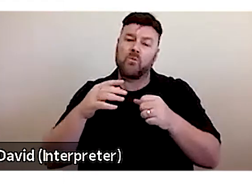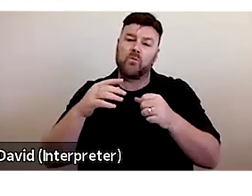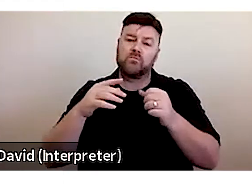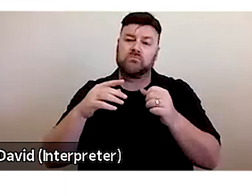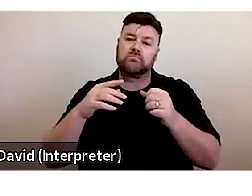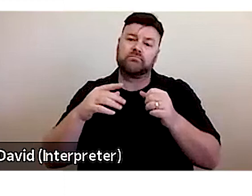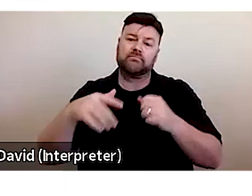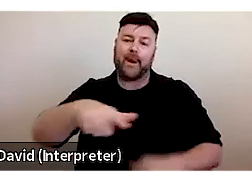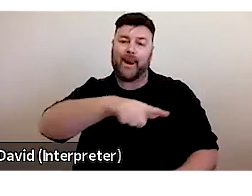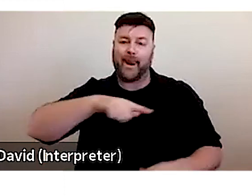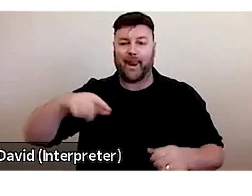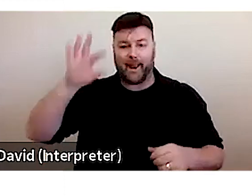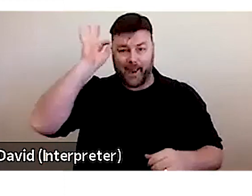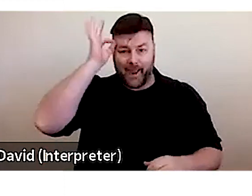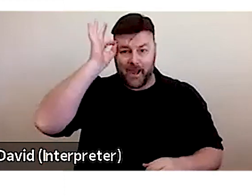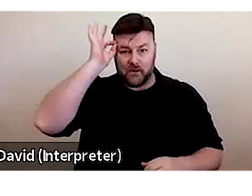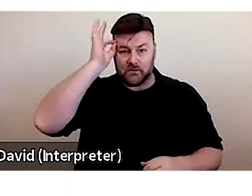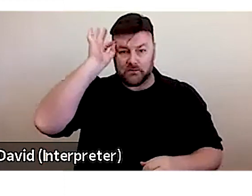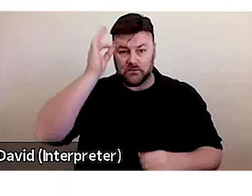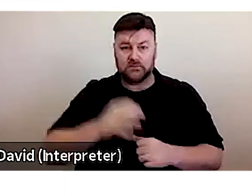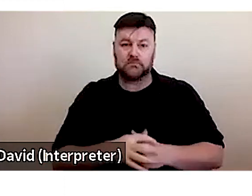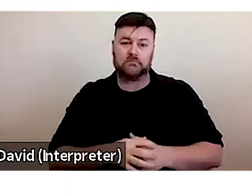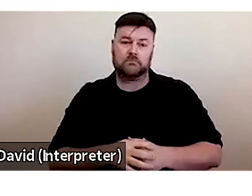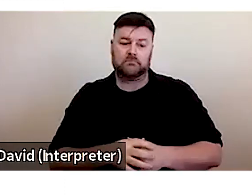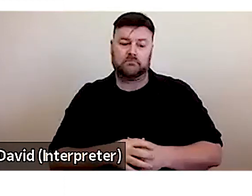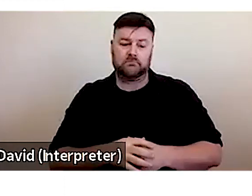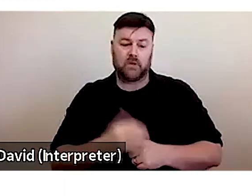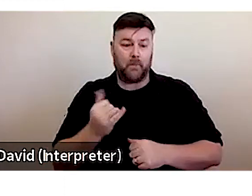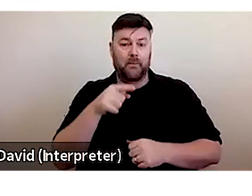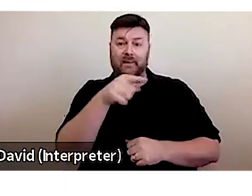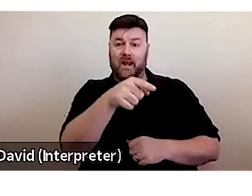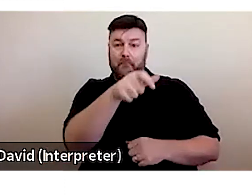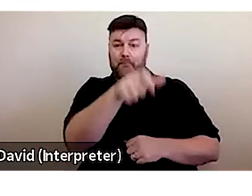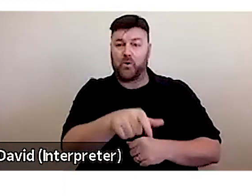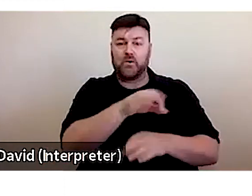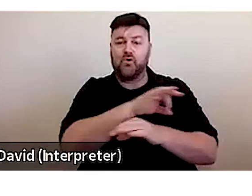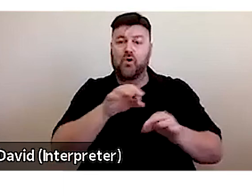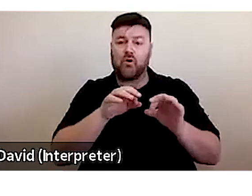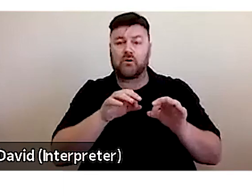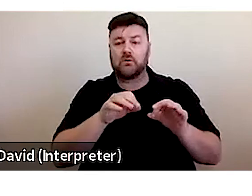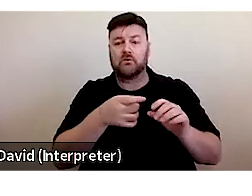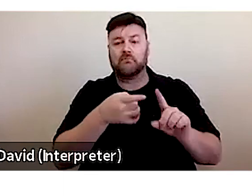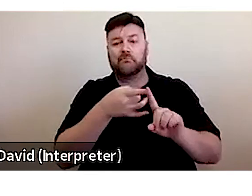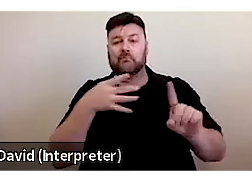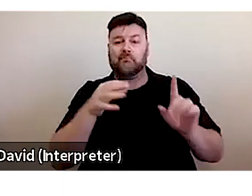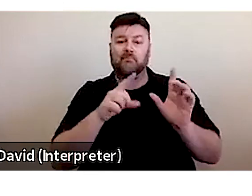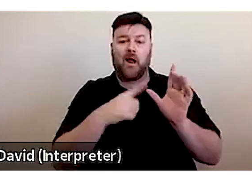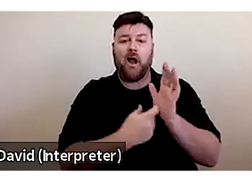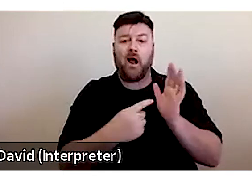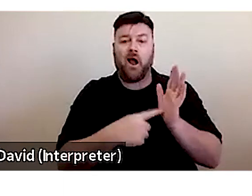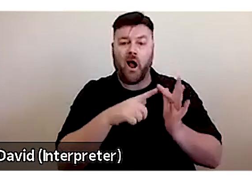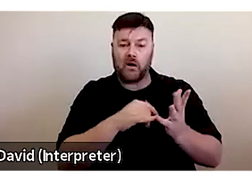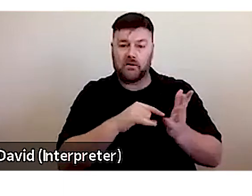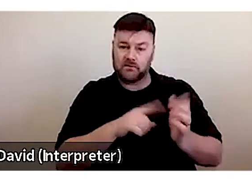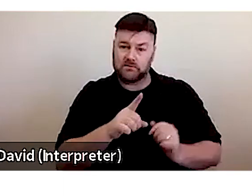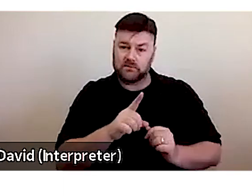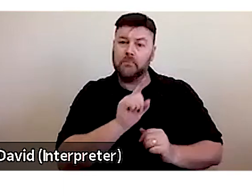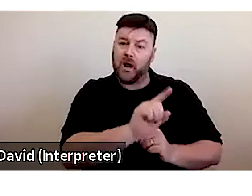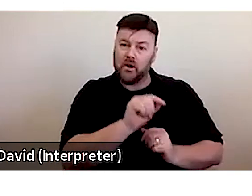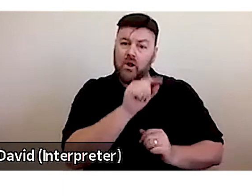not necessarily be an artist but these are usually people who have